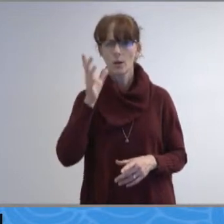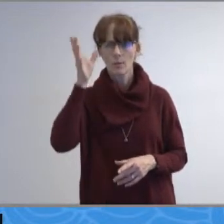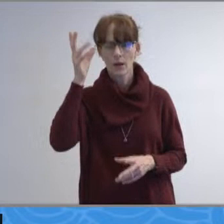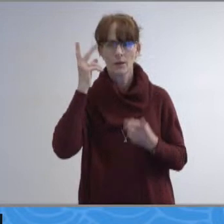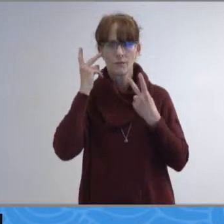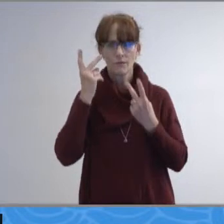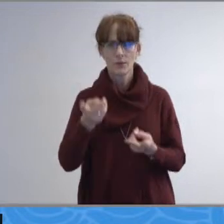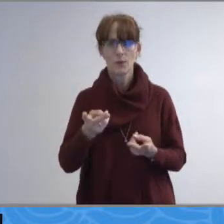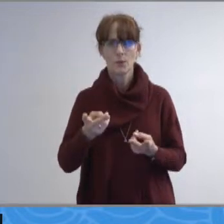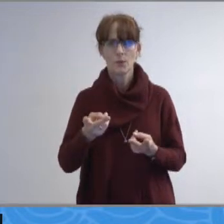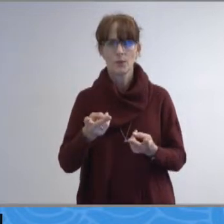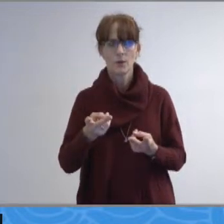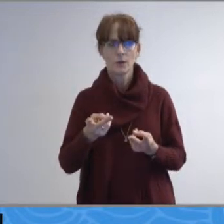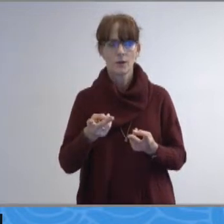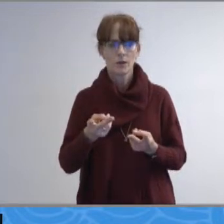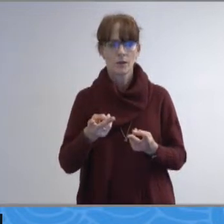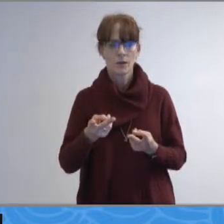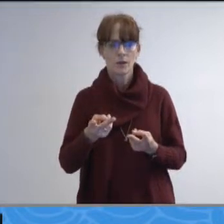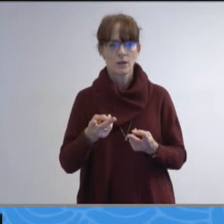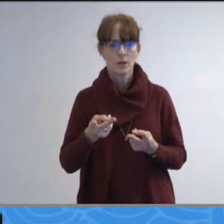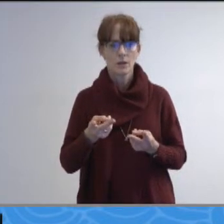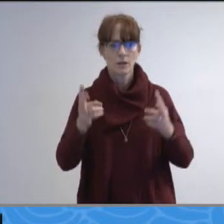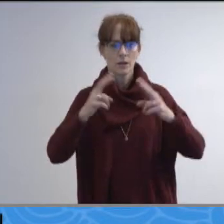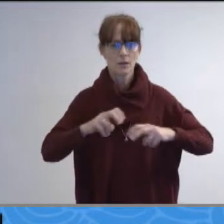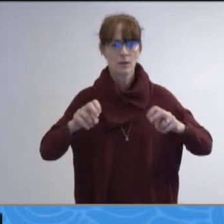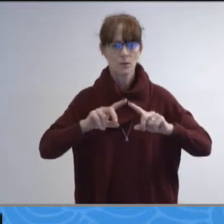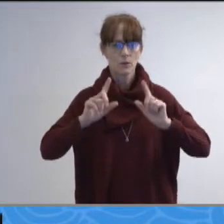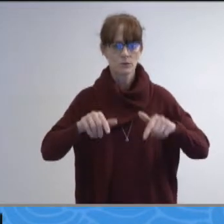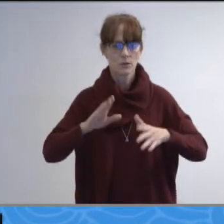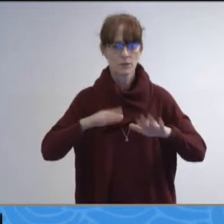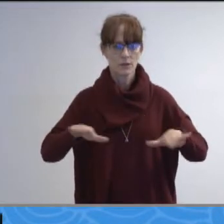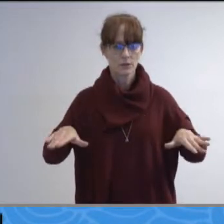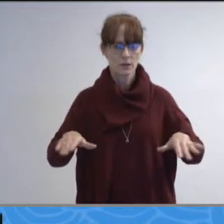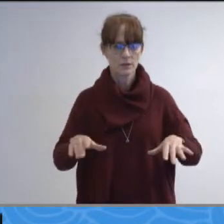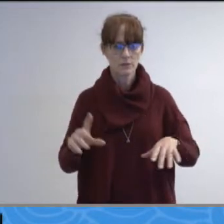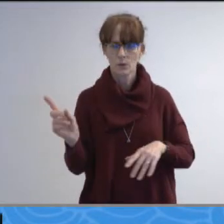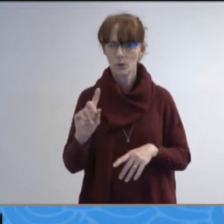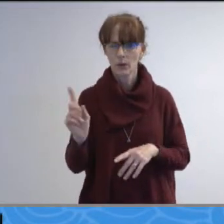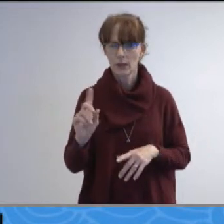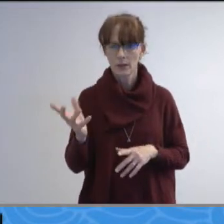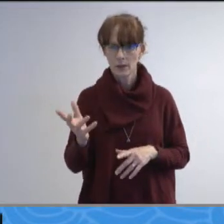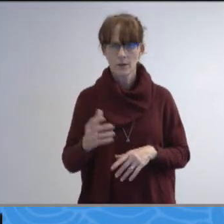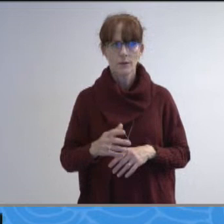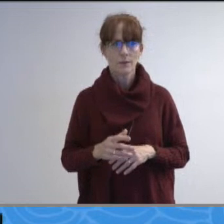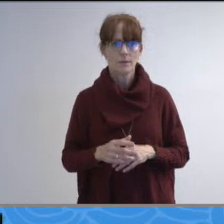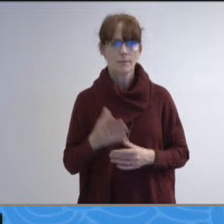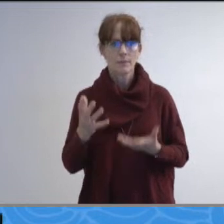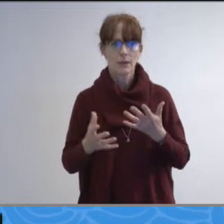the Diagnostic results for their child? So if you can kind of share